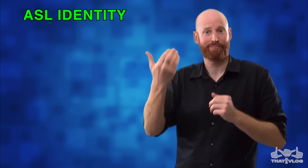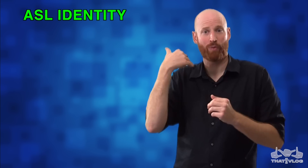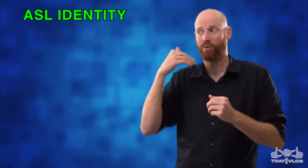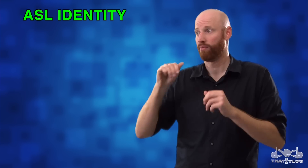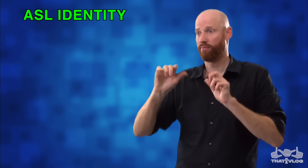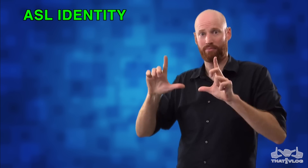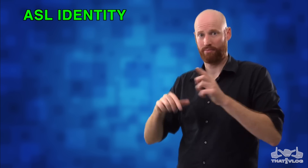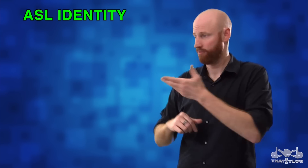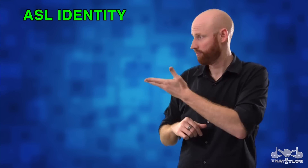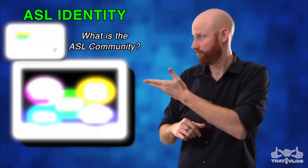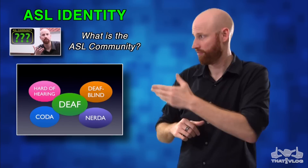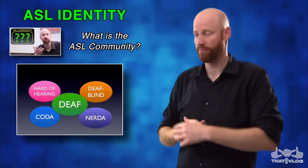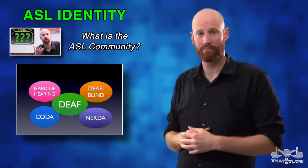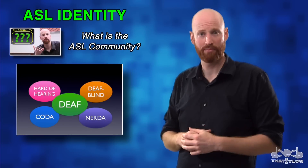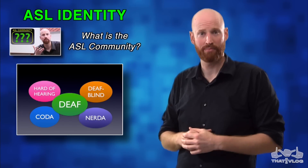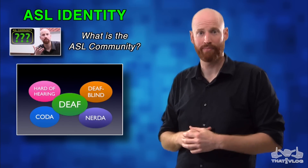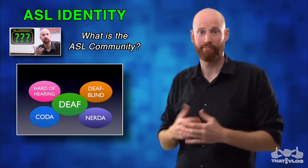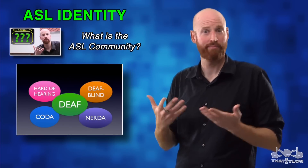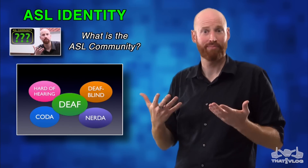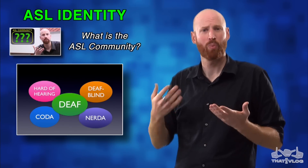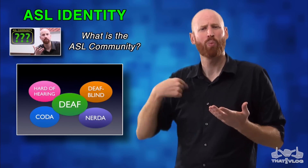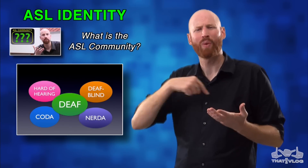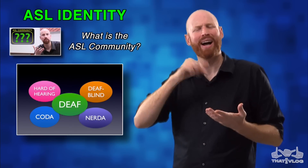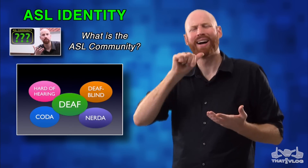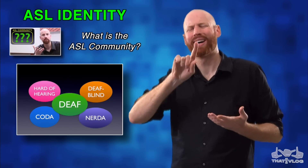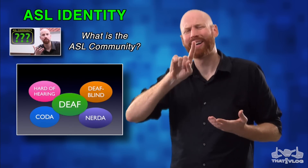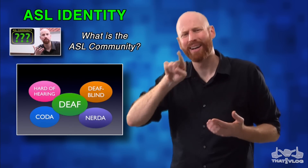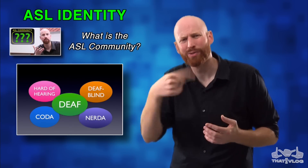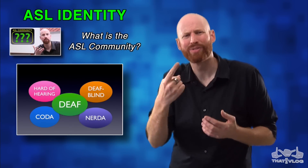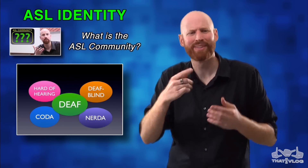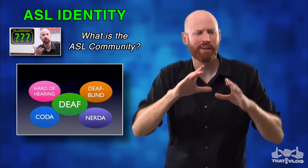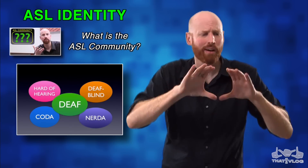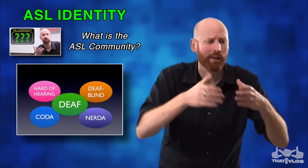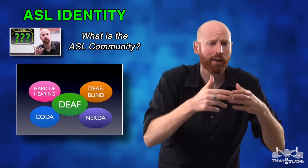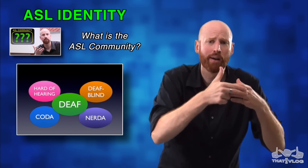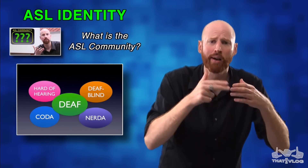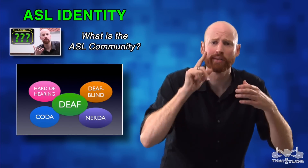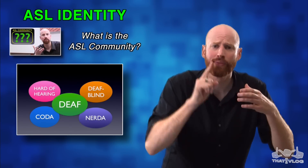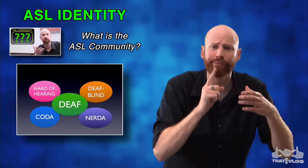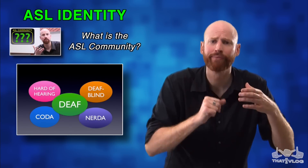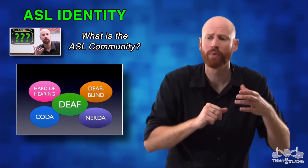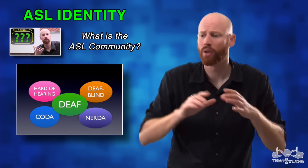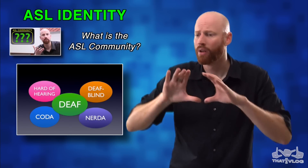It's as I said before in a previous episode: We can't just separate ourselves into